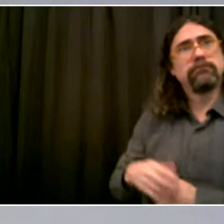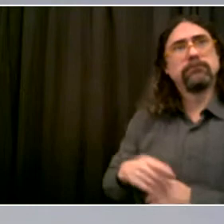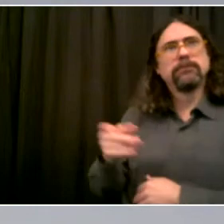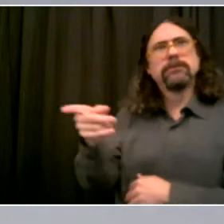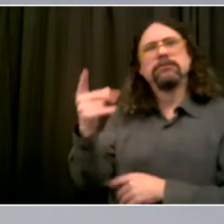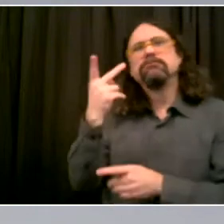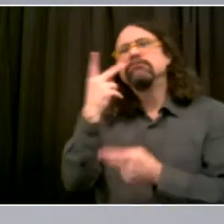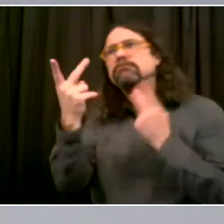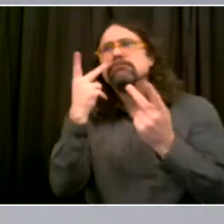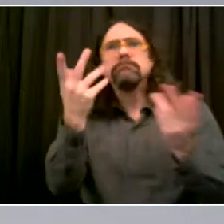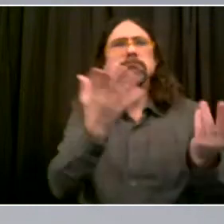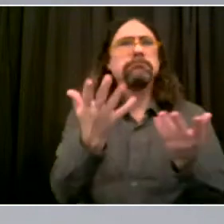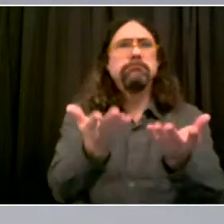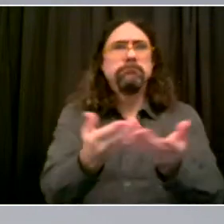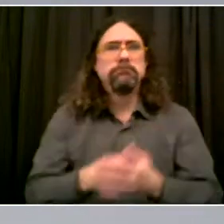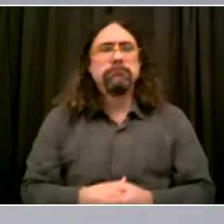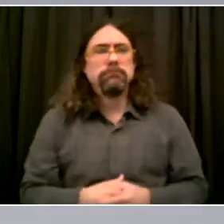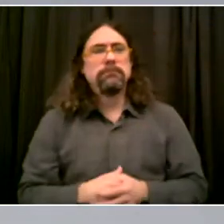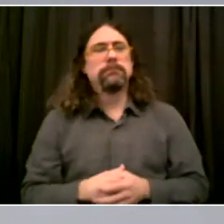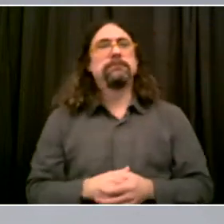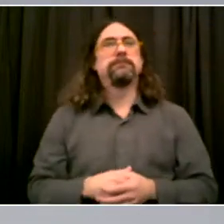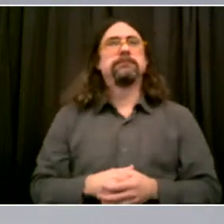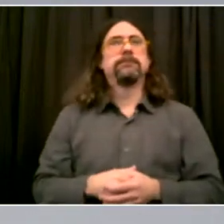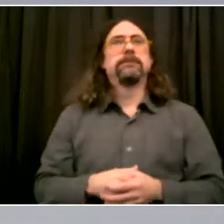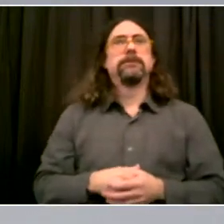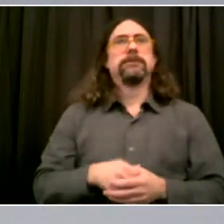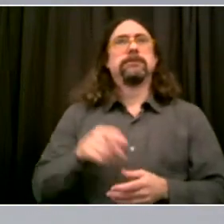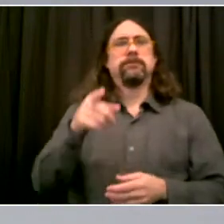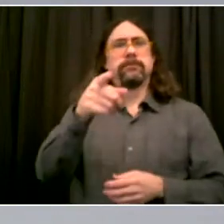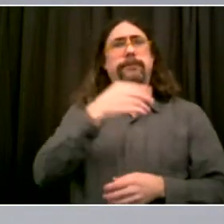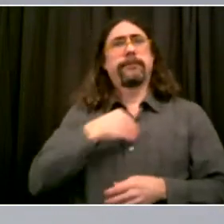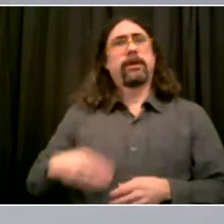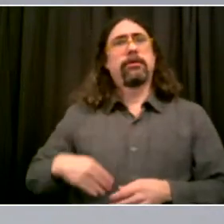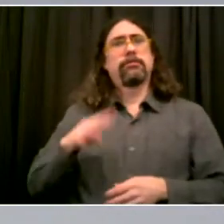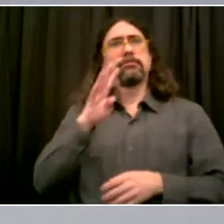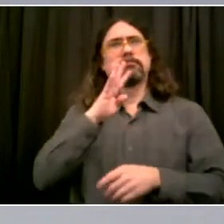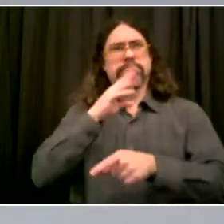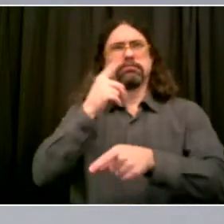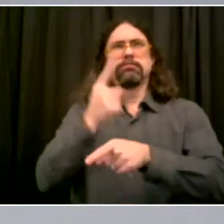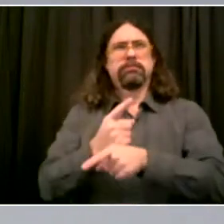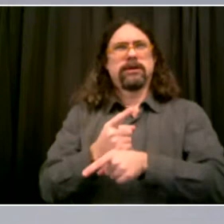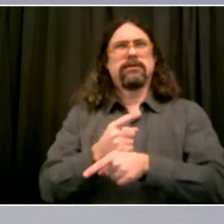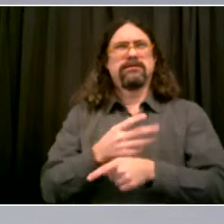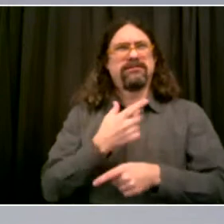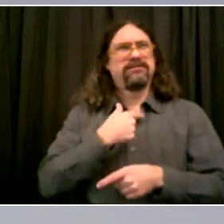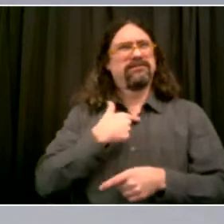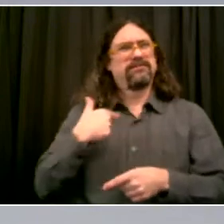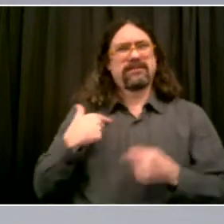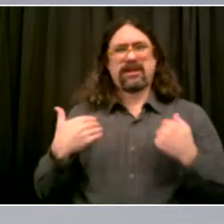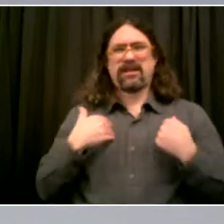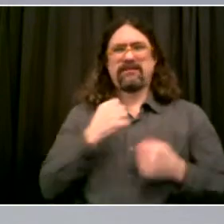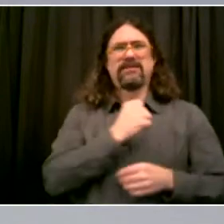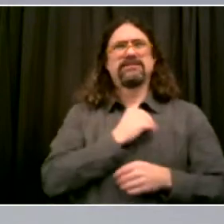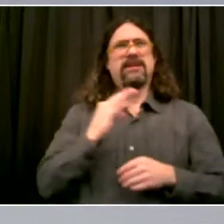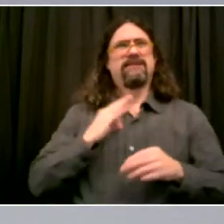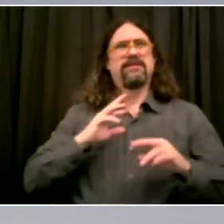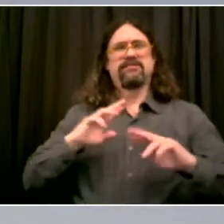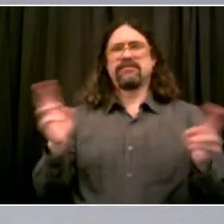CORRECT, MR. MAYOR. WE ARE MAKING SURE WE HAVE